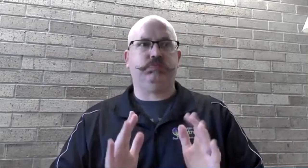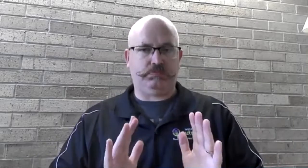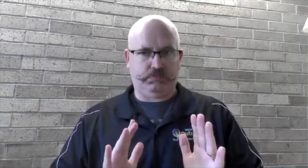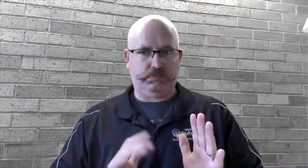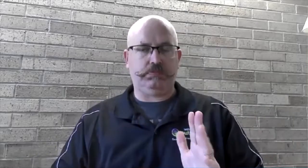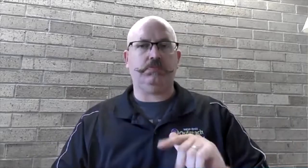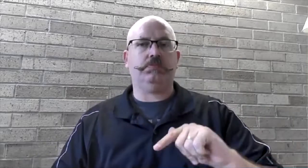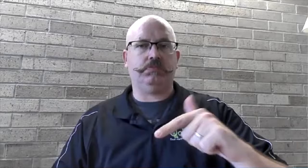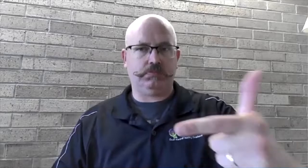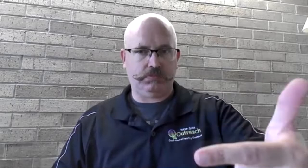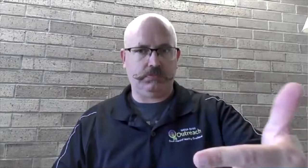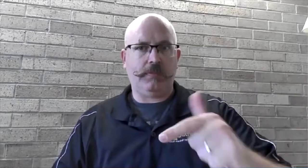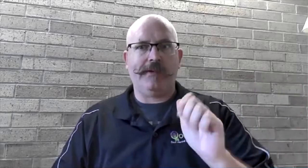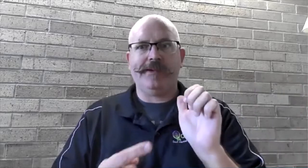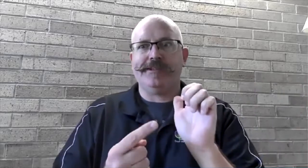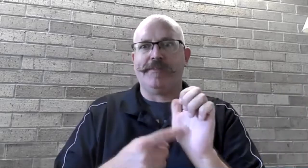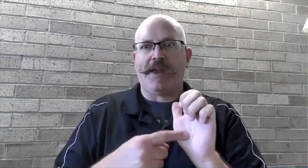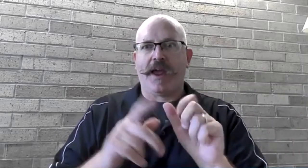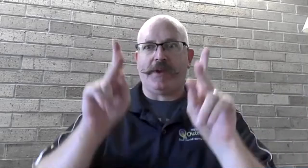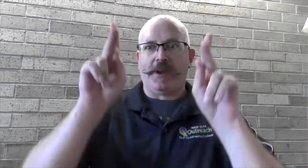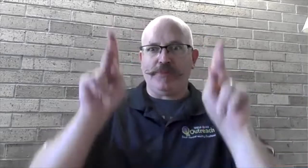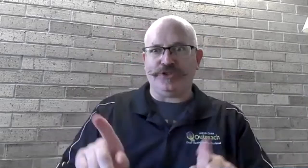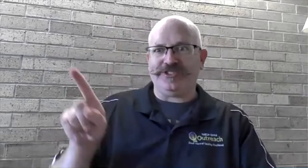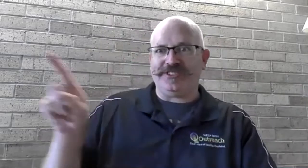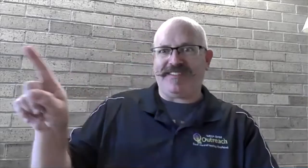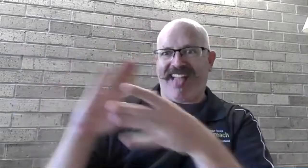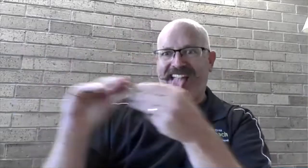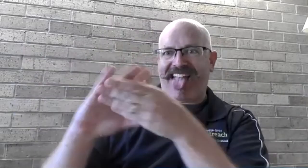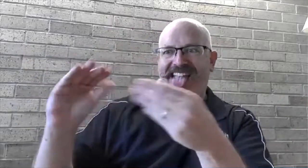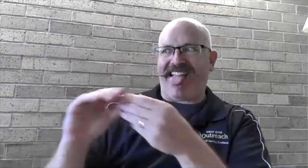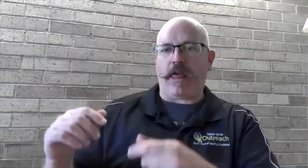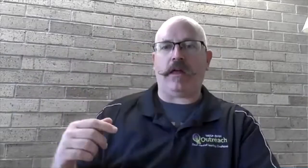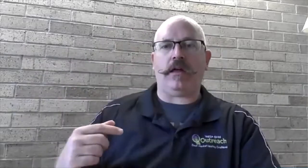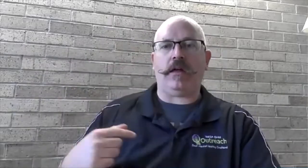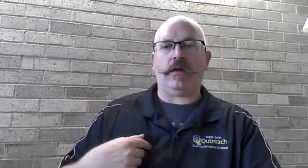clearly. Make sure I'm using the right signing space. Letting them know that it's their turn.